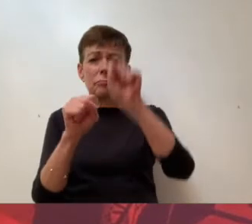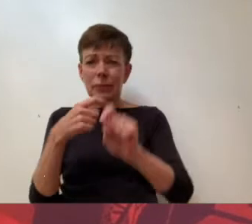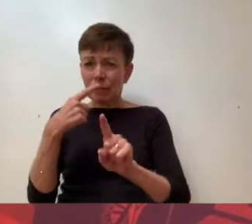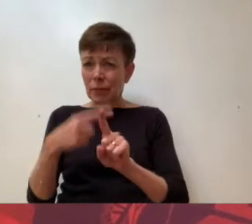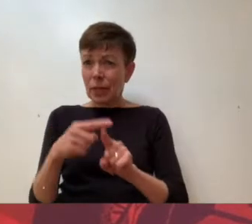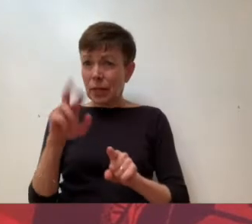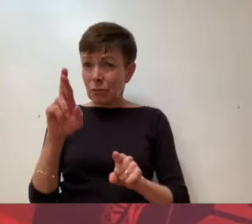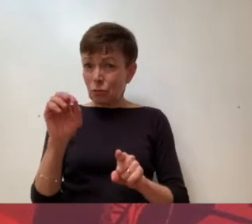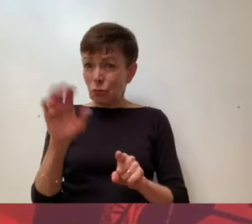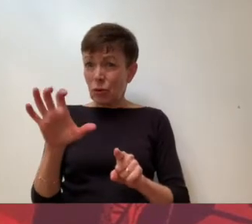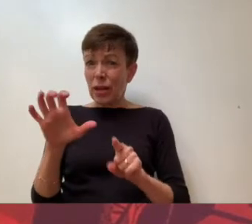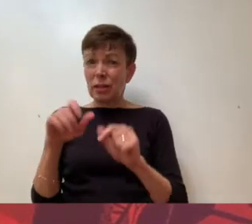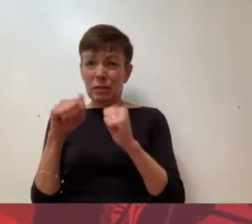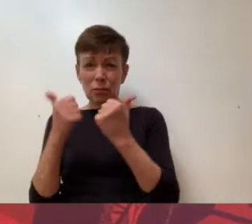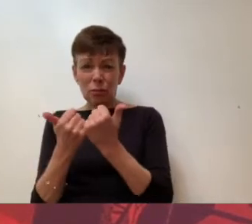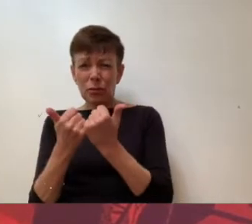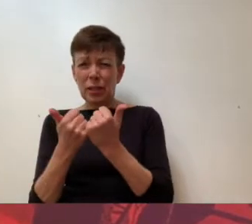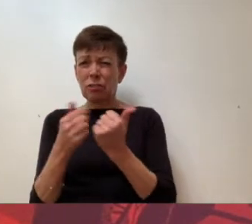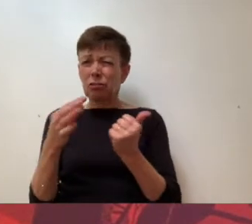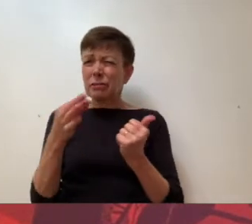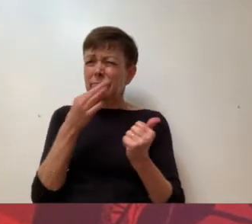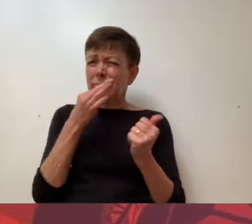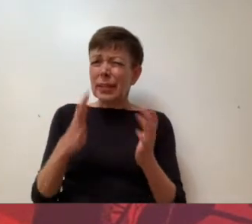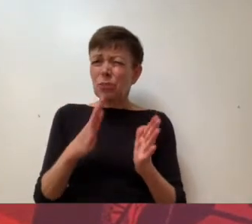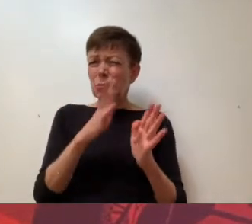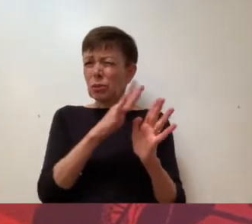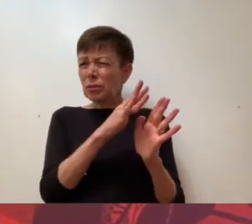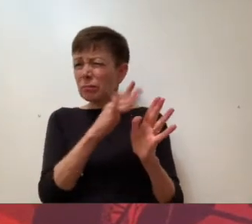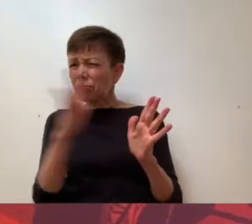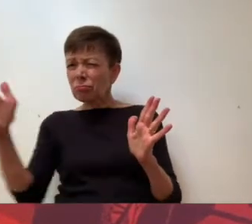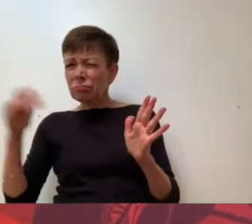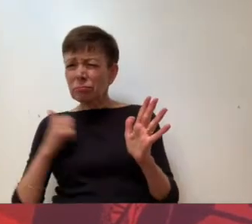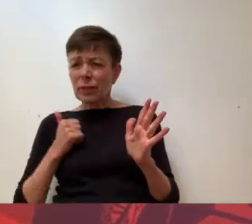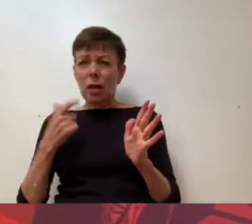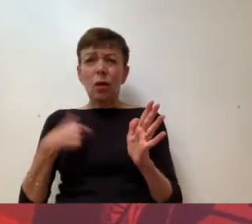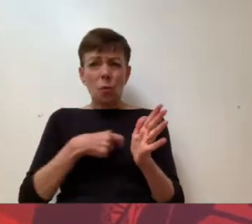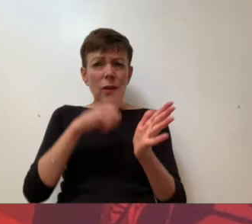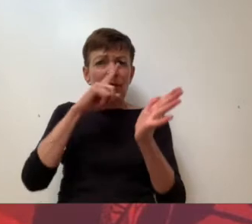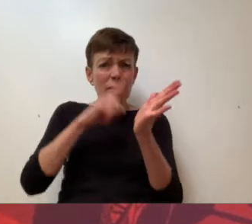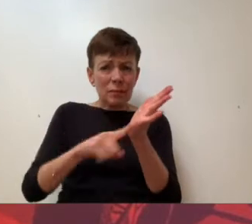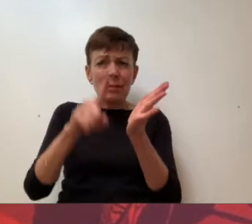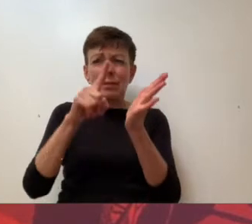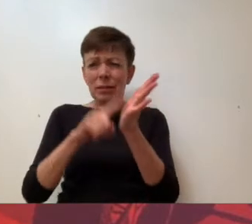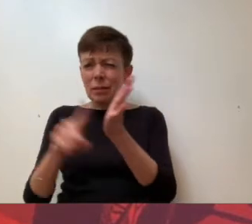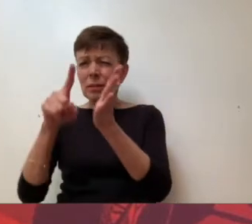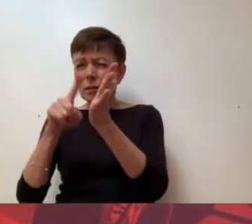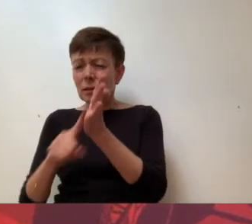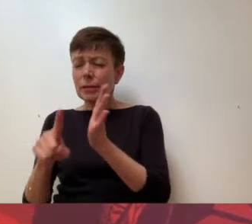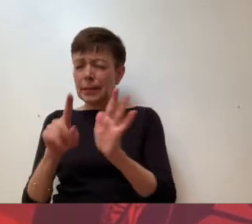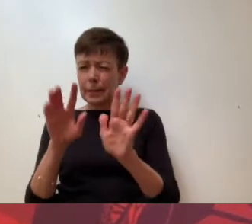areas are ready for use. The same health guidelines I just mentioned